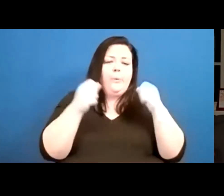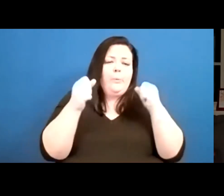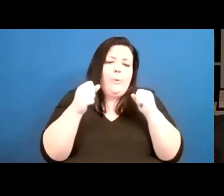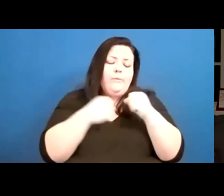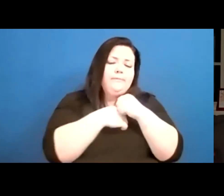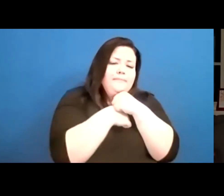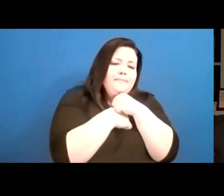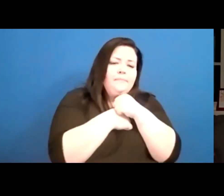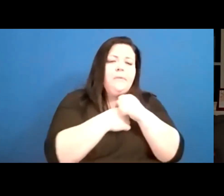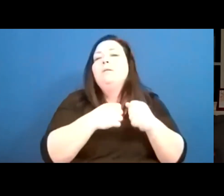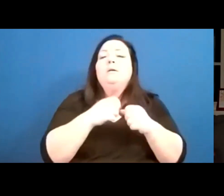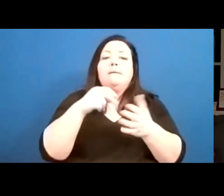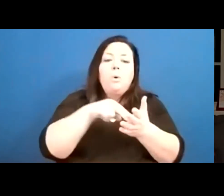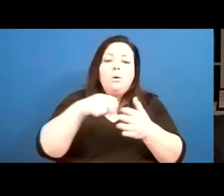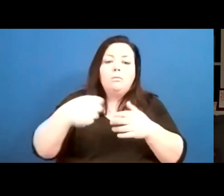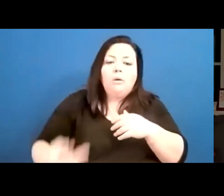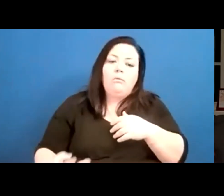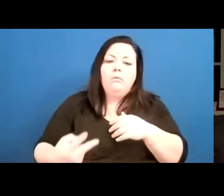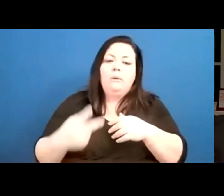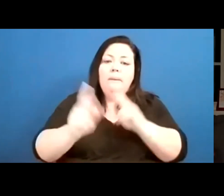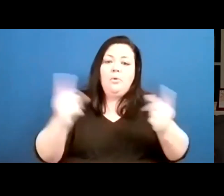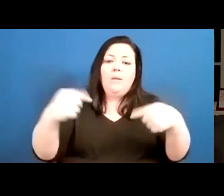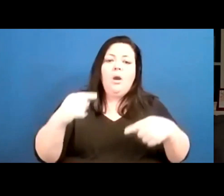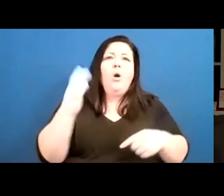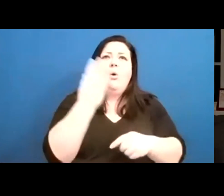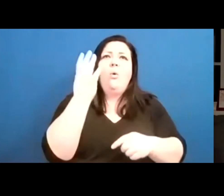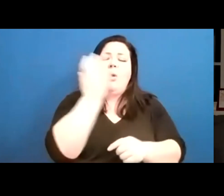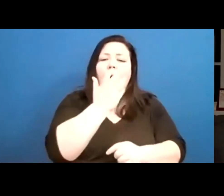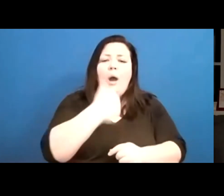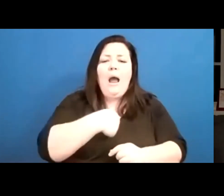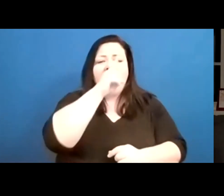dropped fork, company coming. oh, oh. i am very, very smart.//